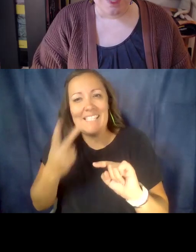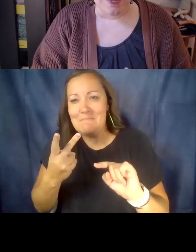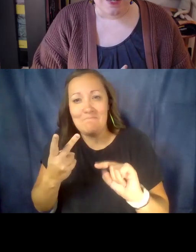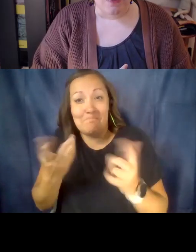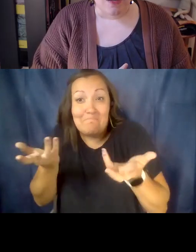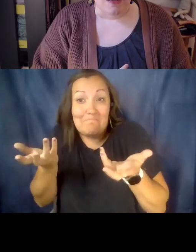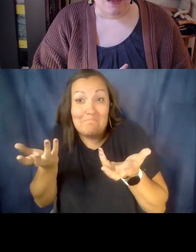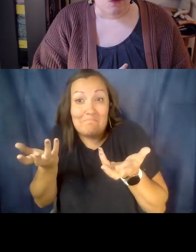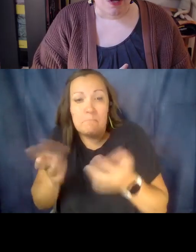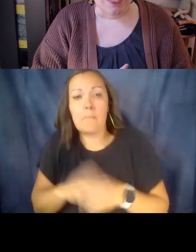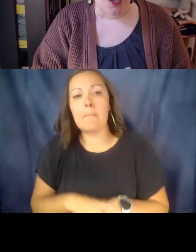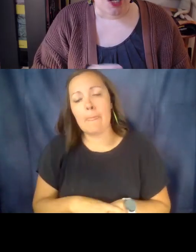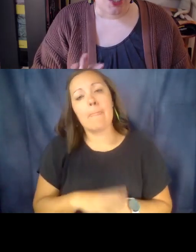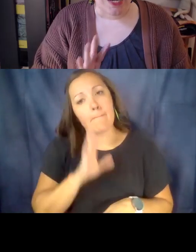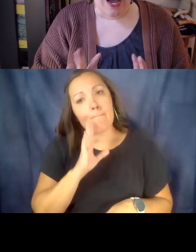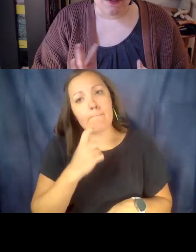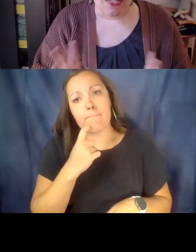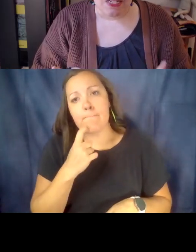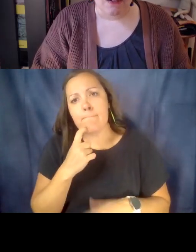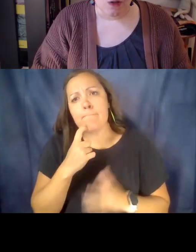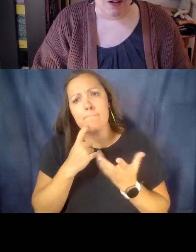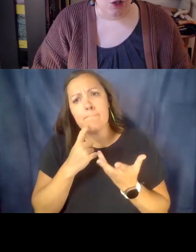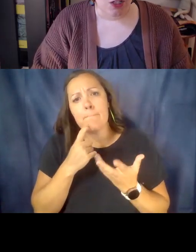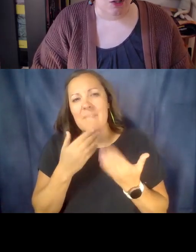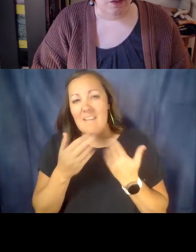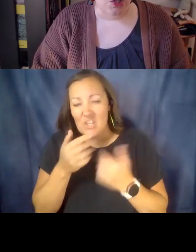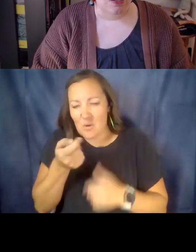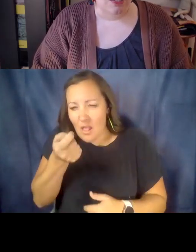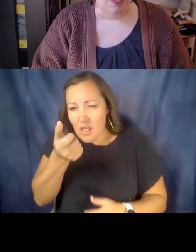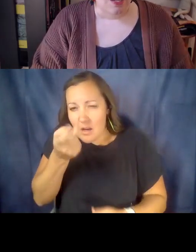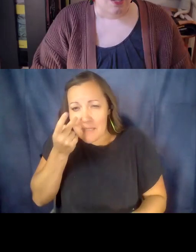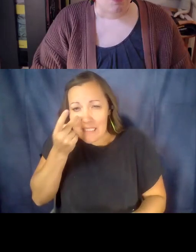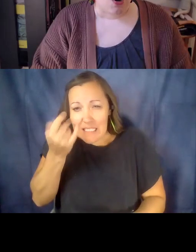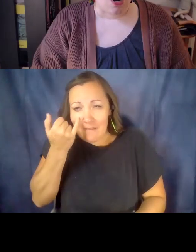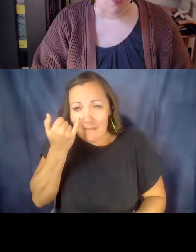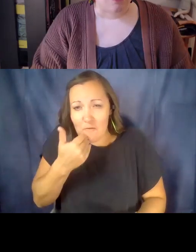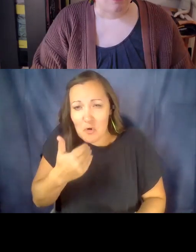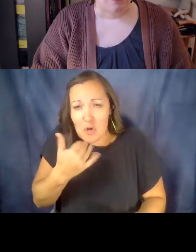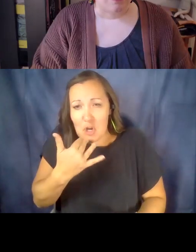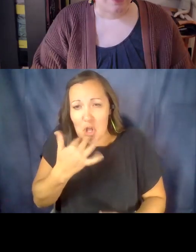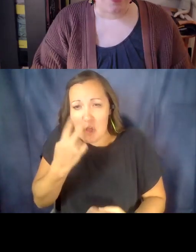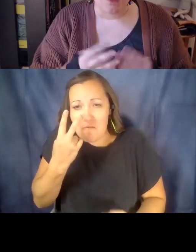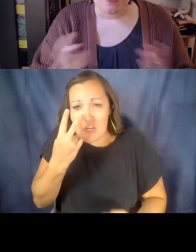say that even the ones that you can kind of see if you have good color vision are -- they don't stand